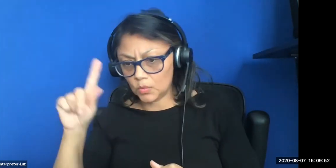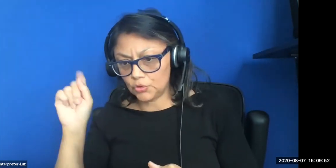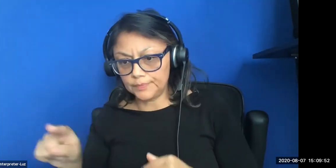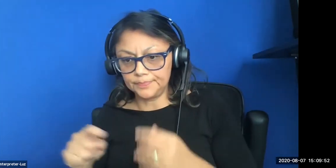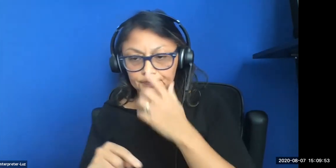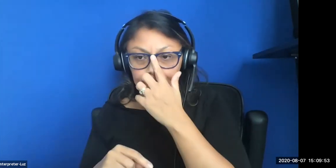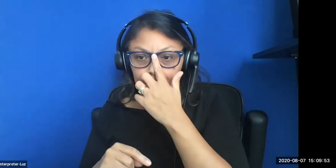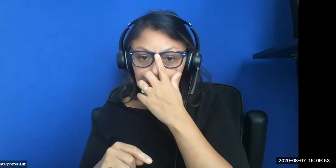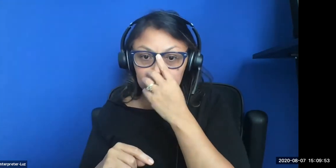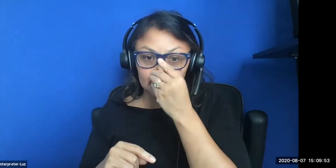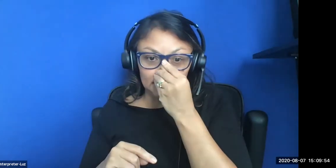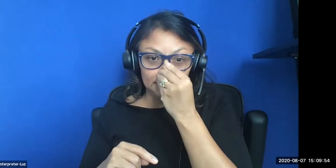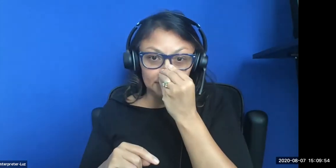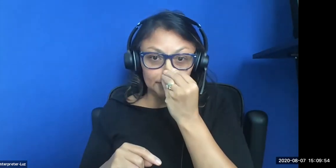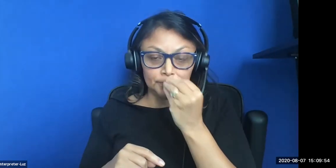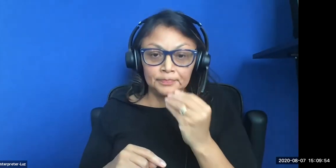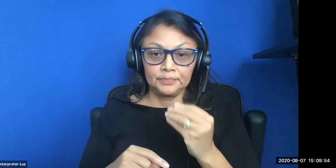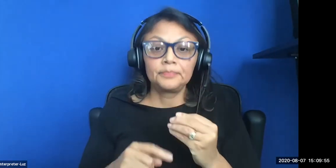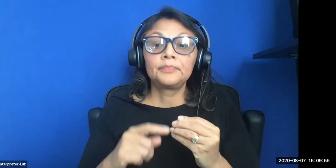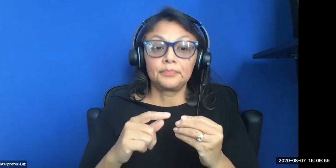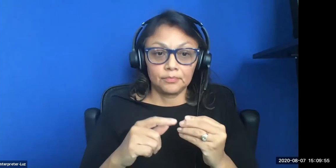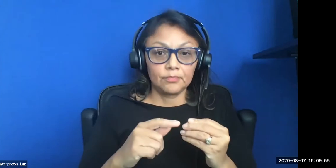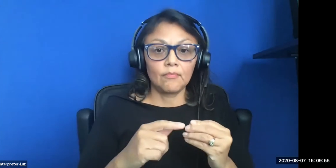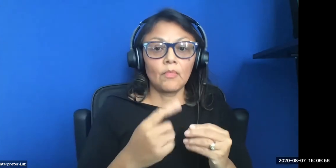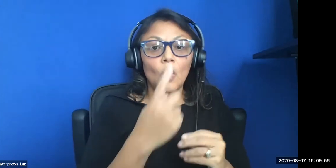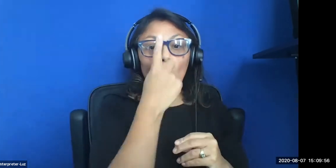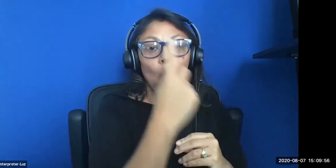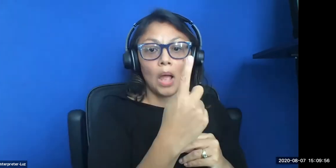Marjorie CarletEdmonds: Hi. So I have to question one is I'm going to introduce my daughter.